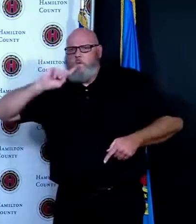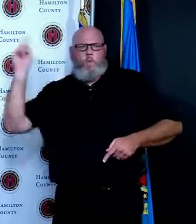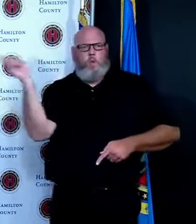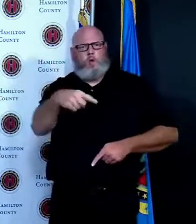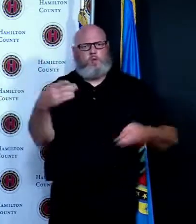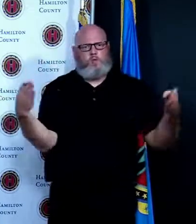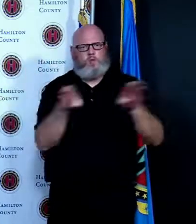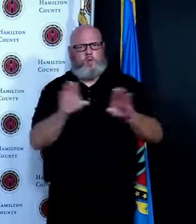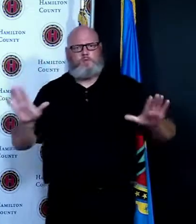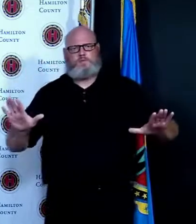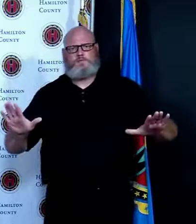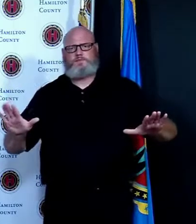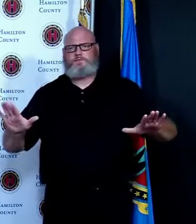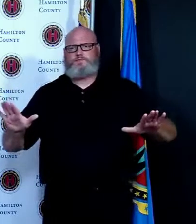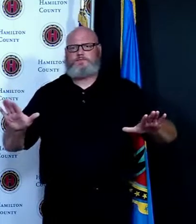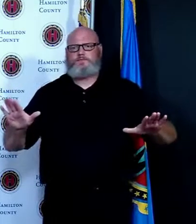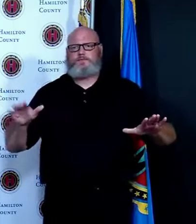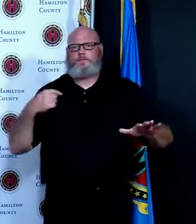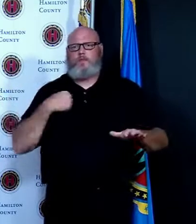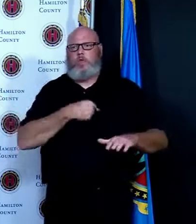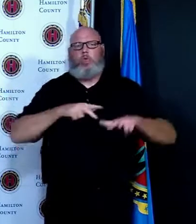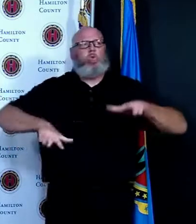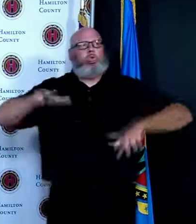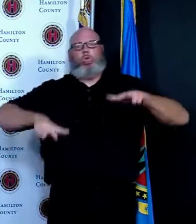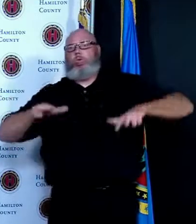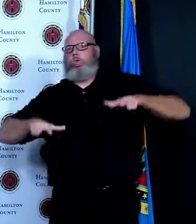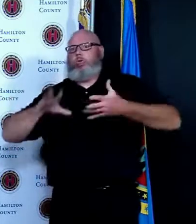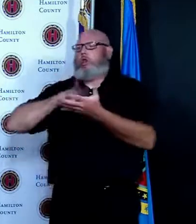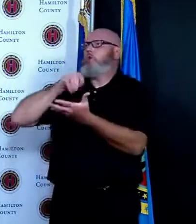because we really didn't have enough knowledge about what we were looking at